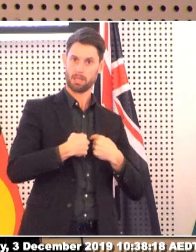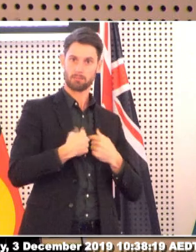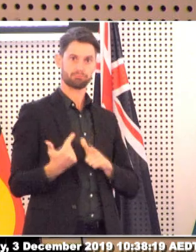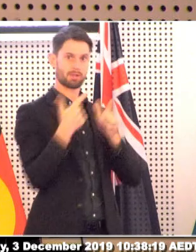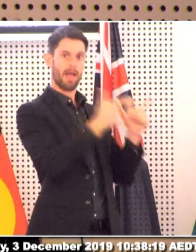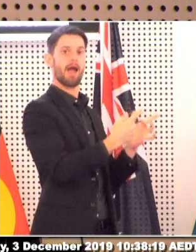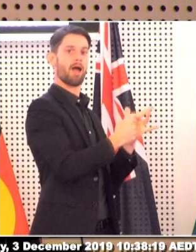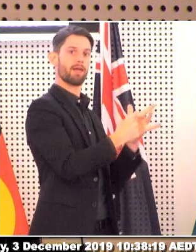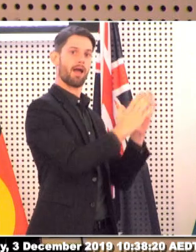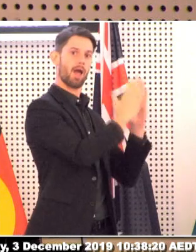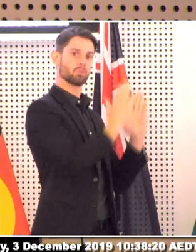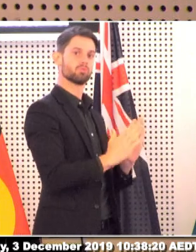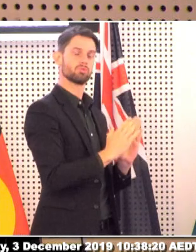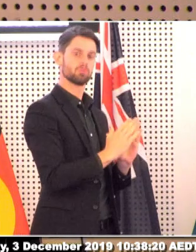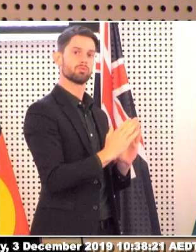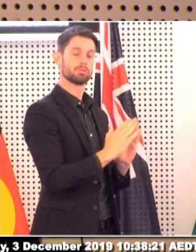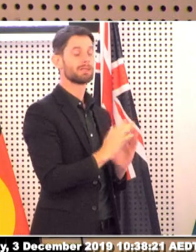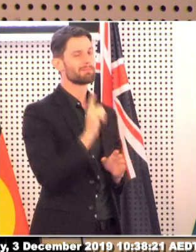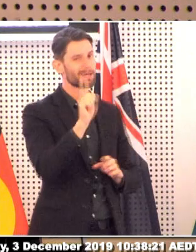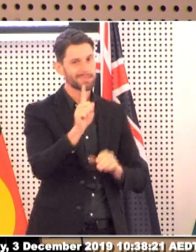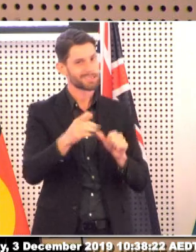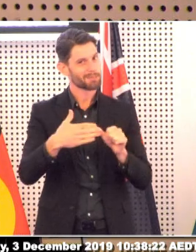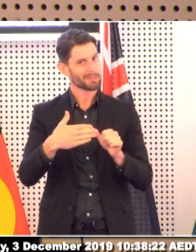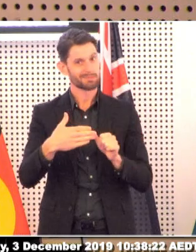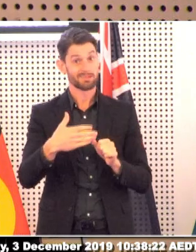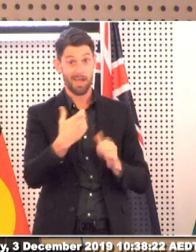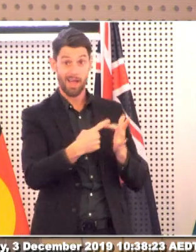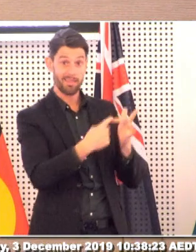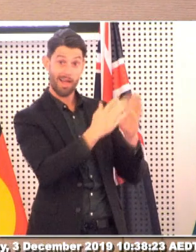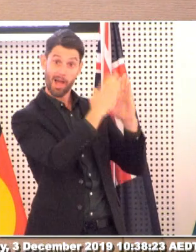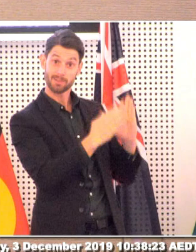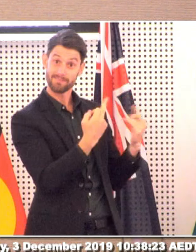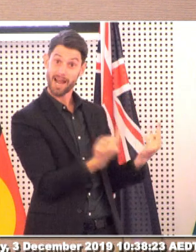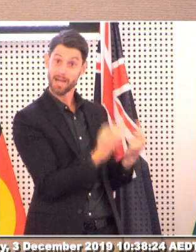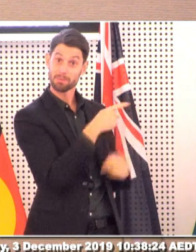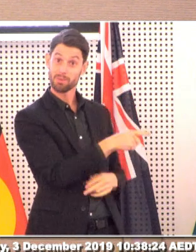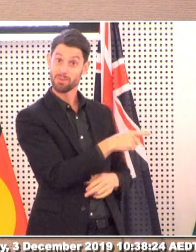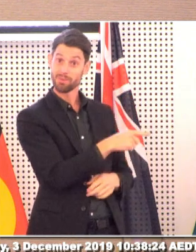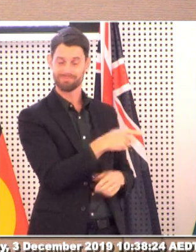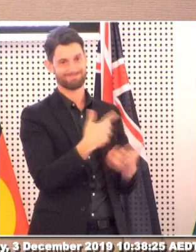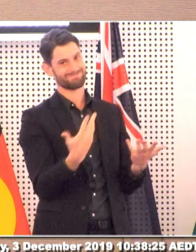Of course, that will depend on availability of sufficient supply of SDA accommodation.